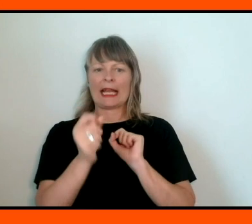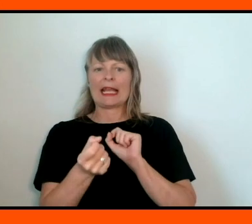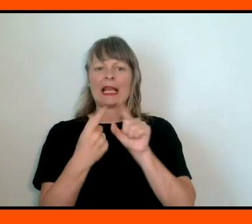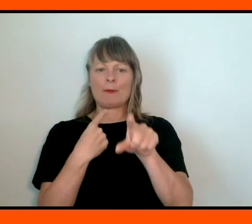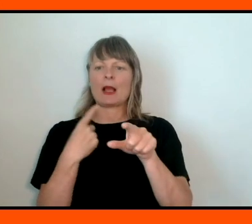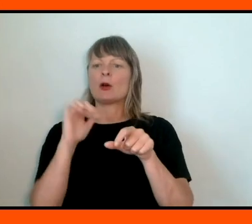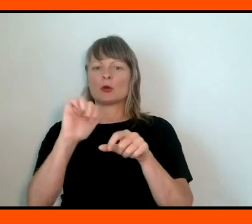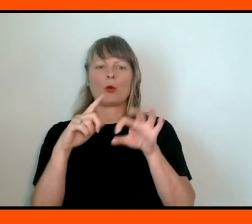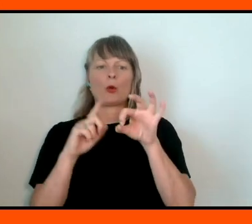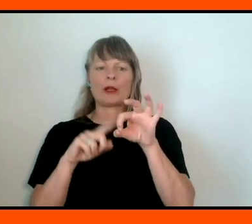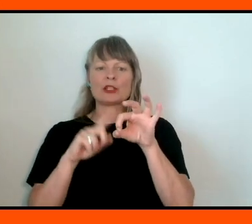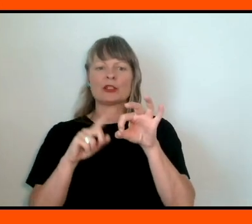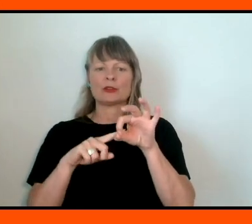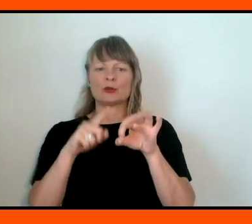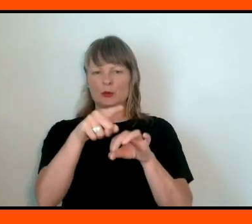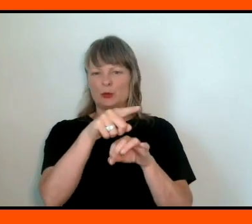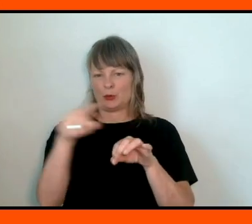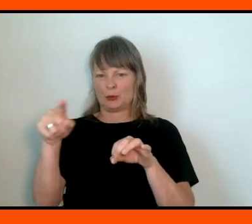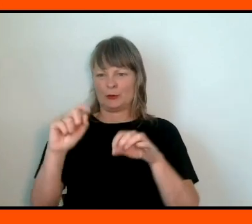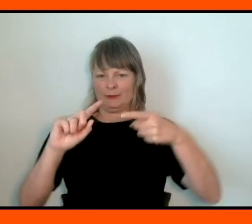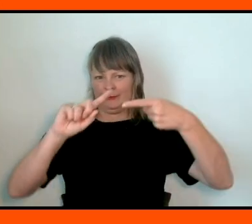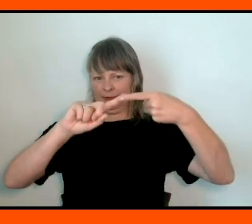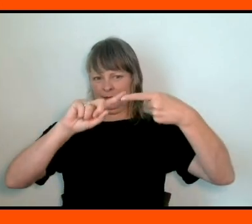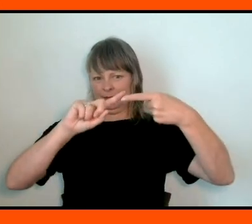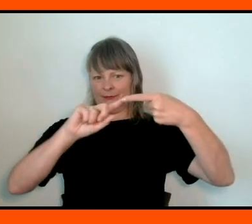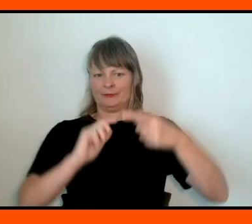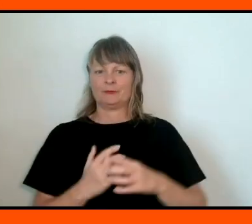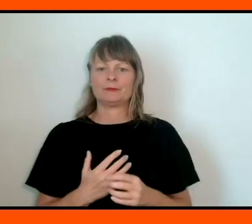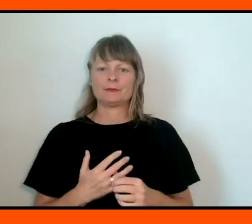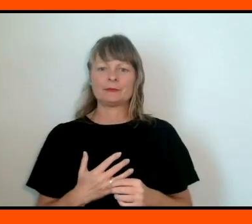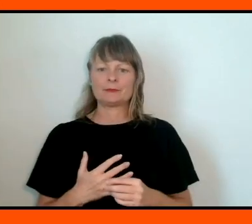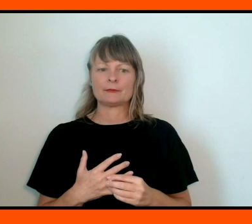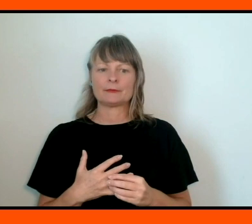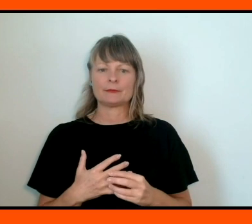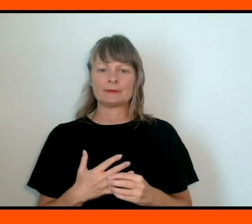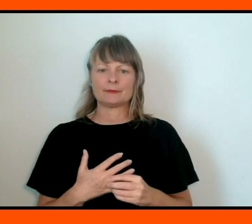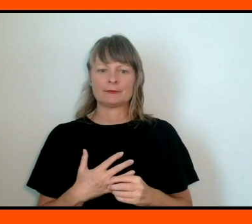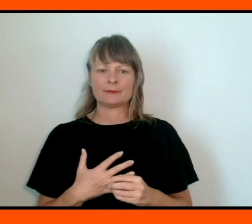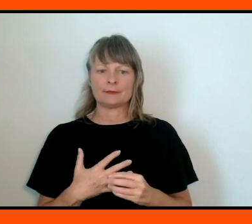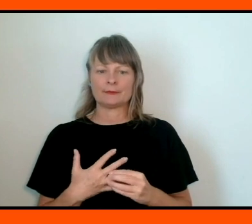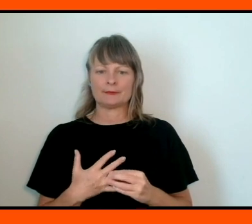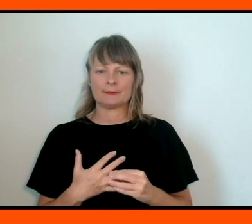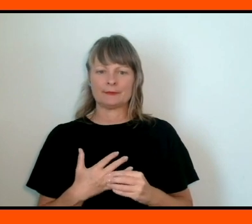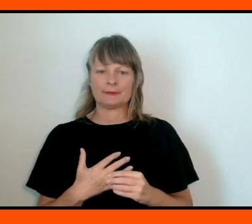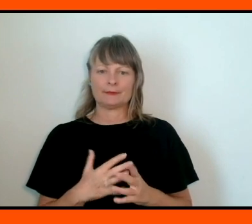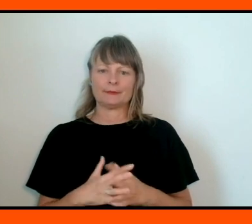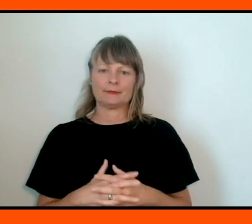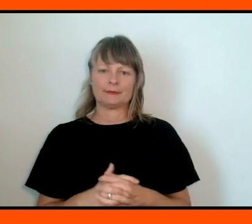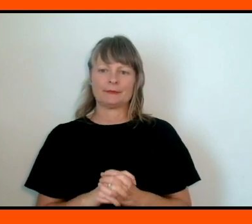census/2026-census-topic-review.